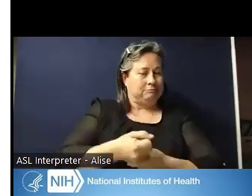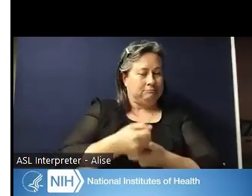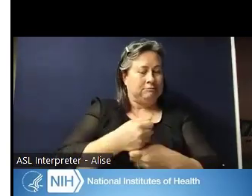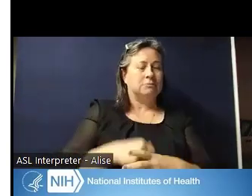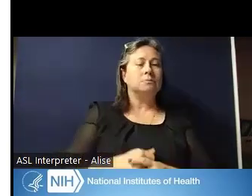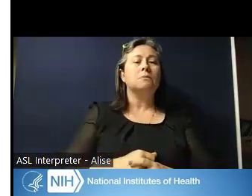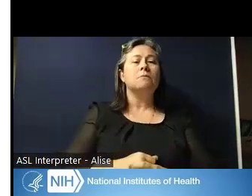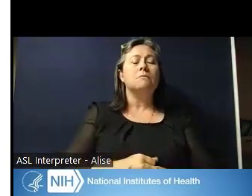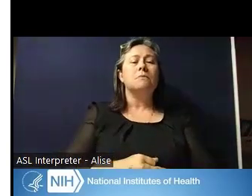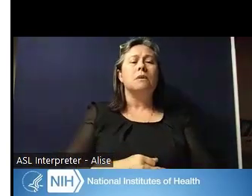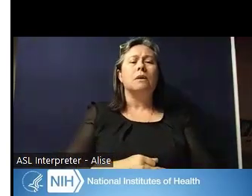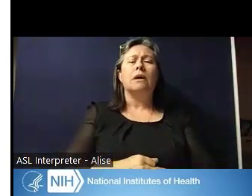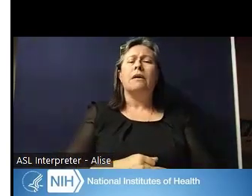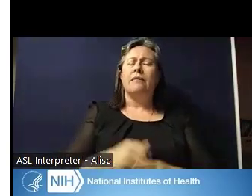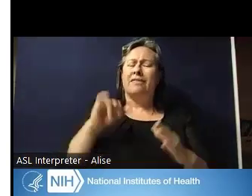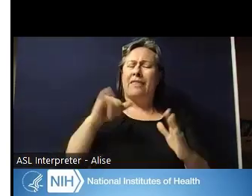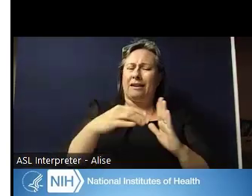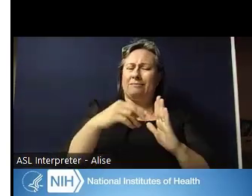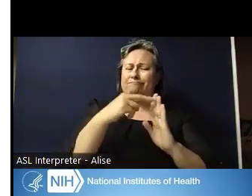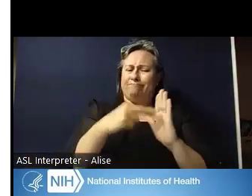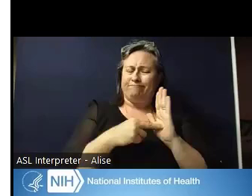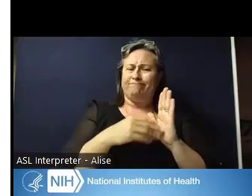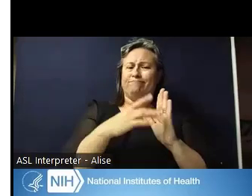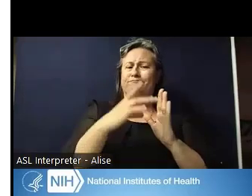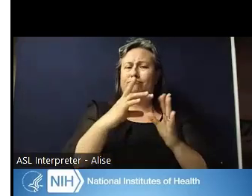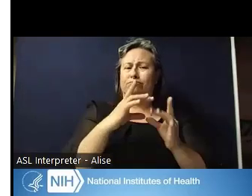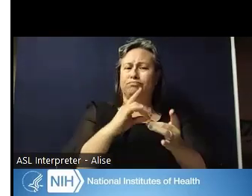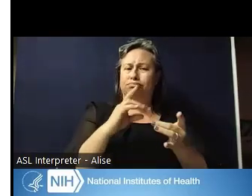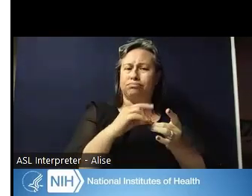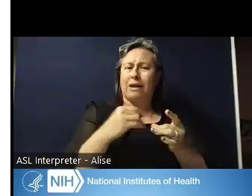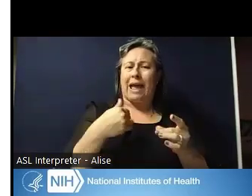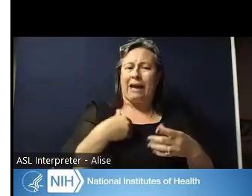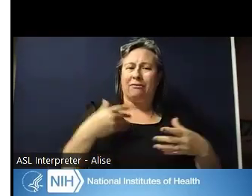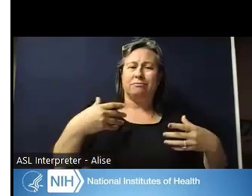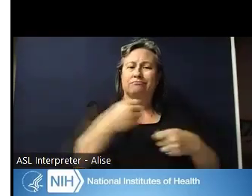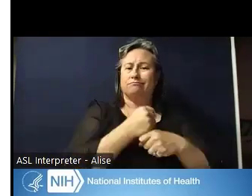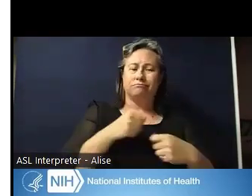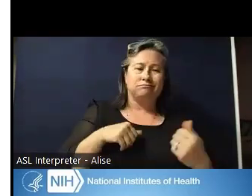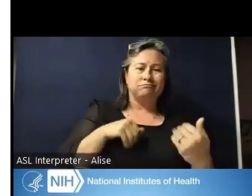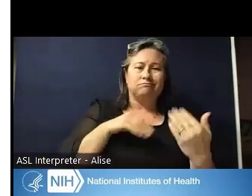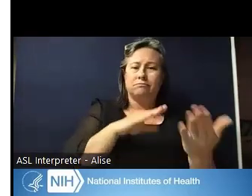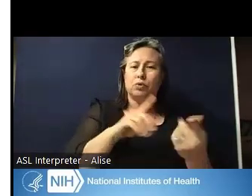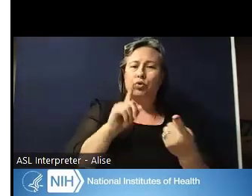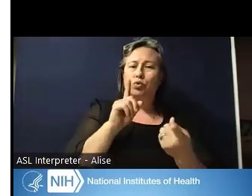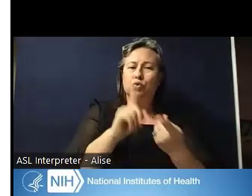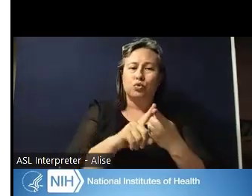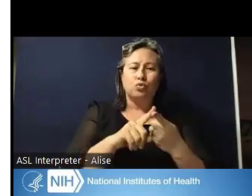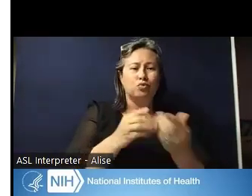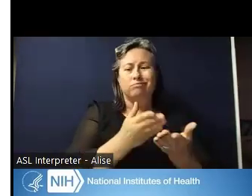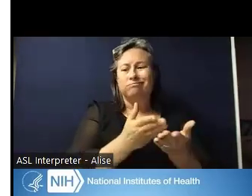The guidance provides a harmonized approach for federal departments and agencies across research platform